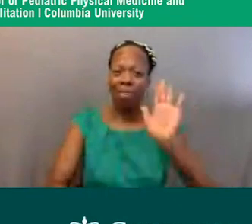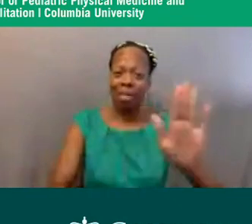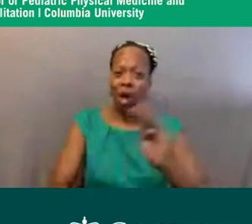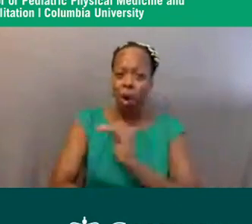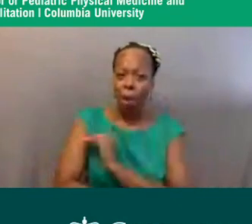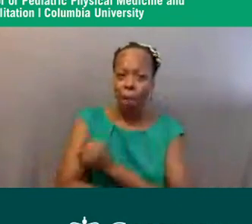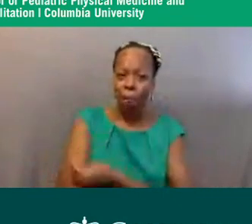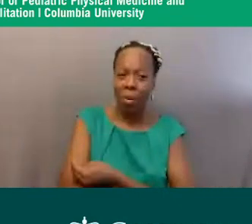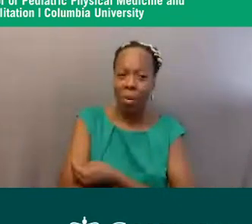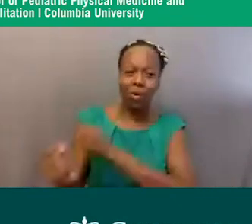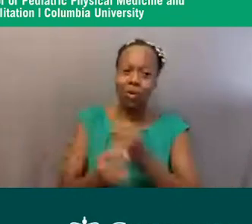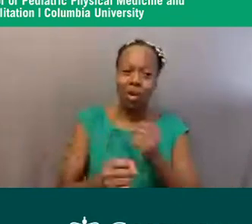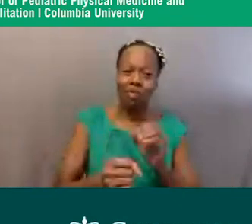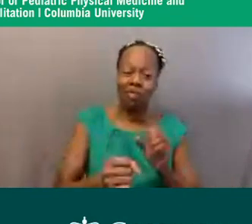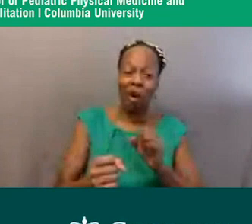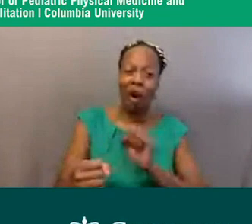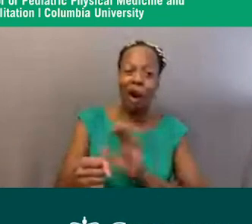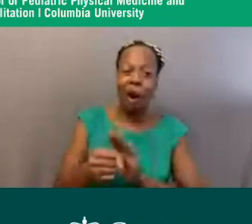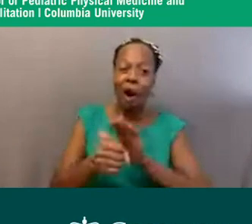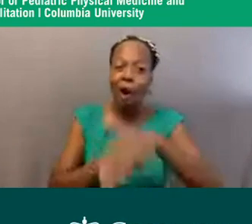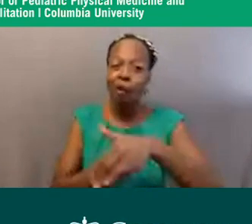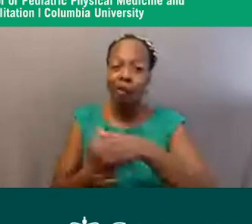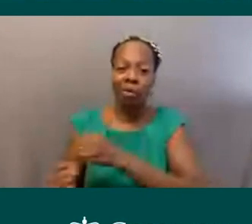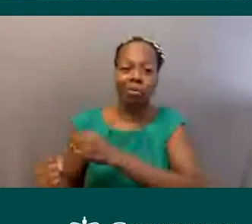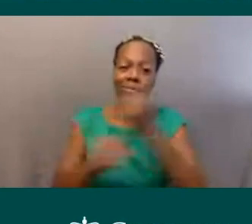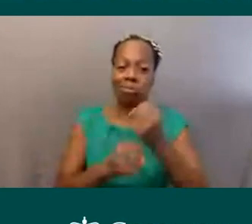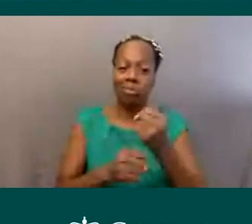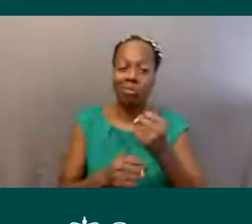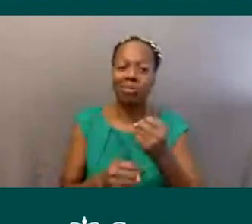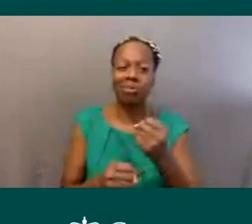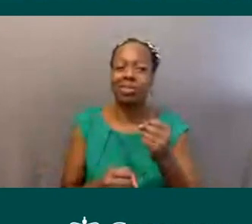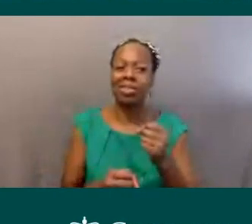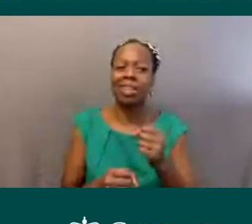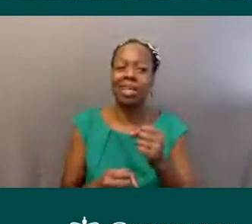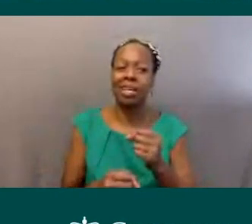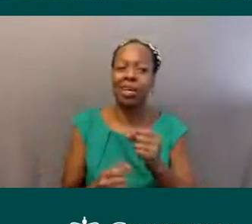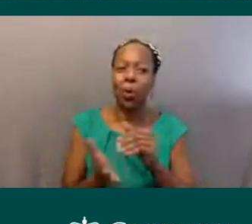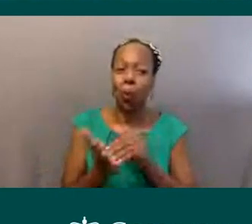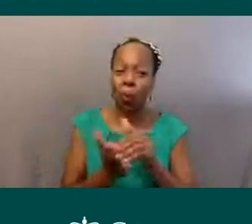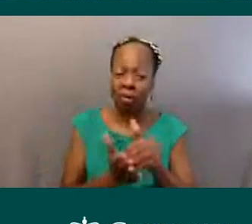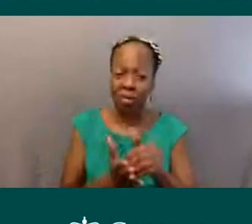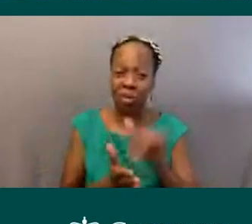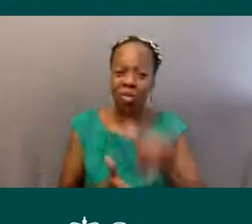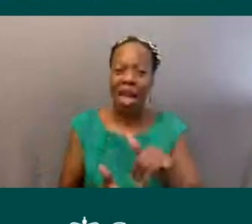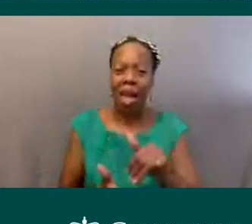So that is the wrong statement. Yeah, Dr. Hyman.